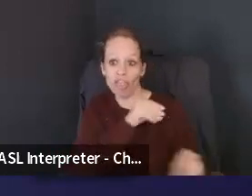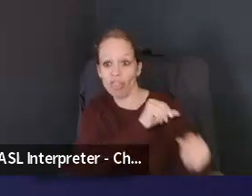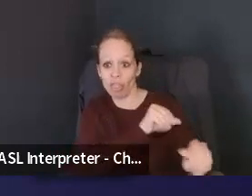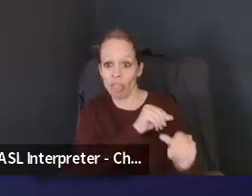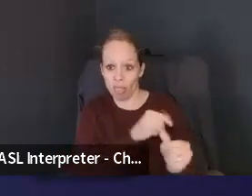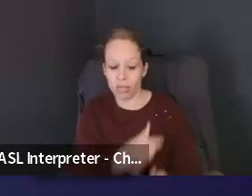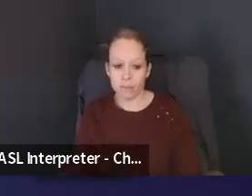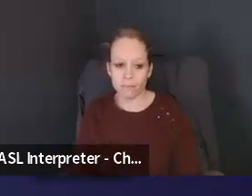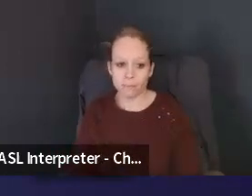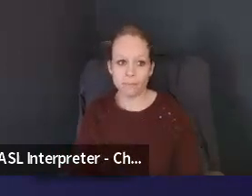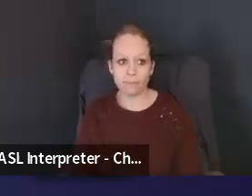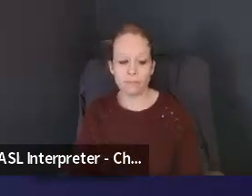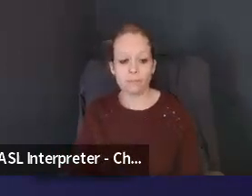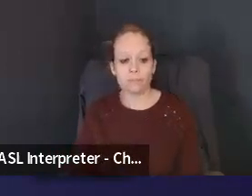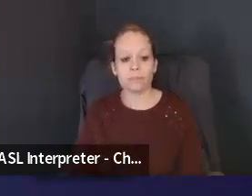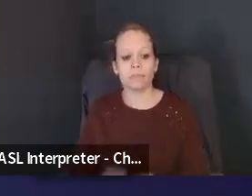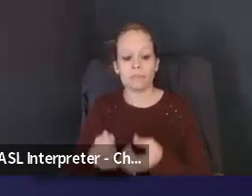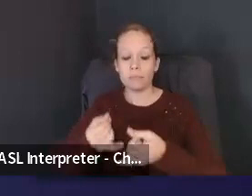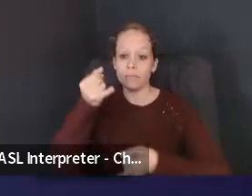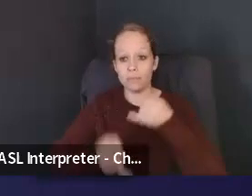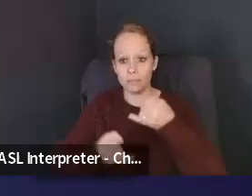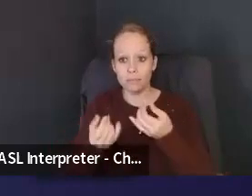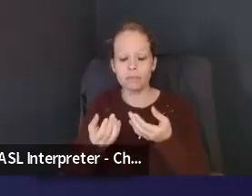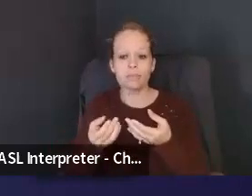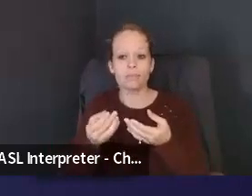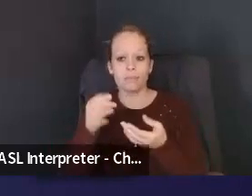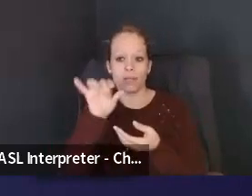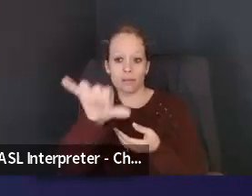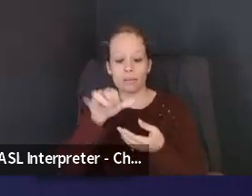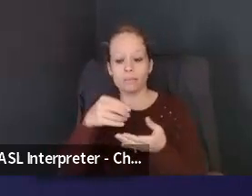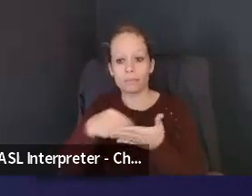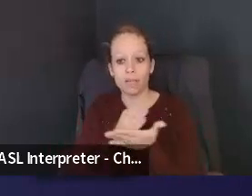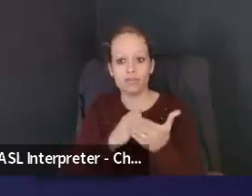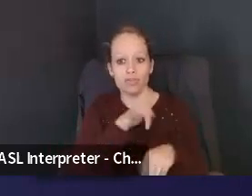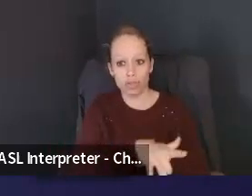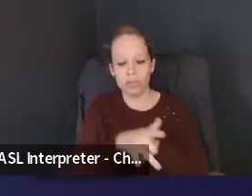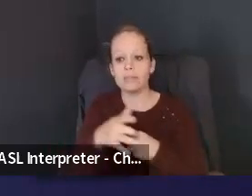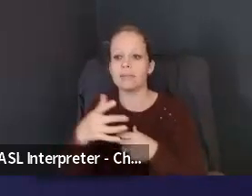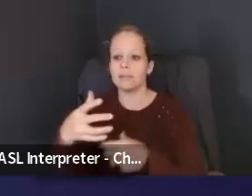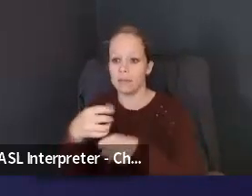would say, finalize the budget early on. Get all your needed approvals. That is something, again,